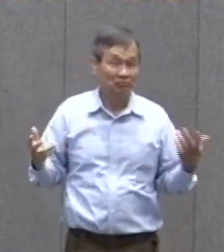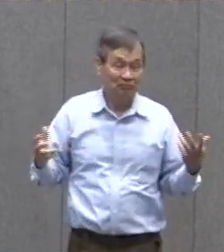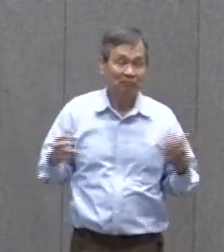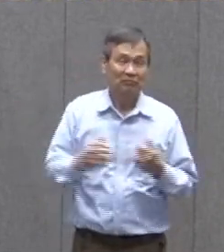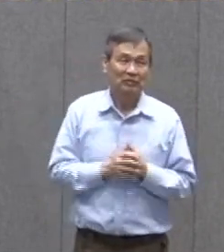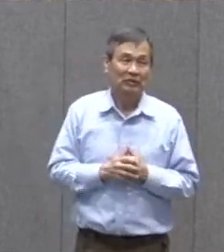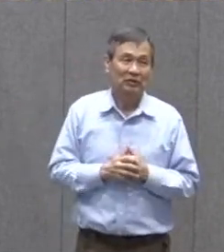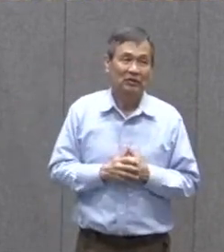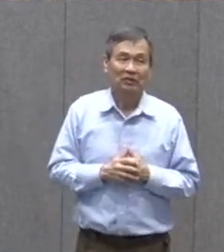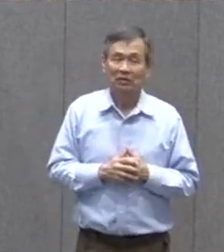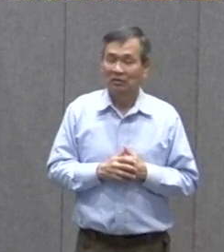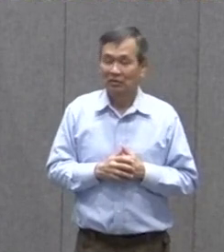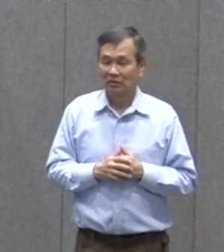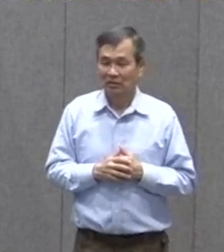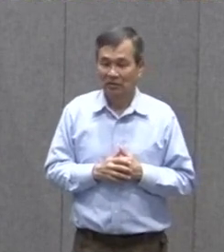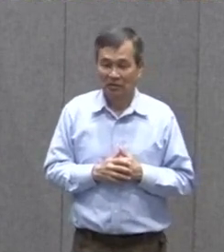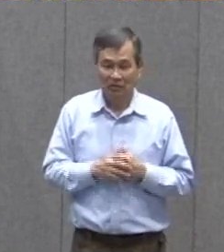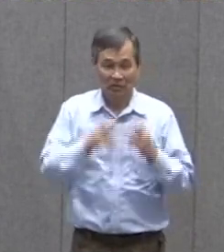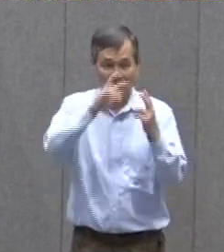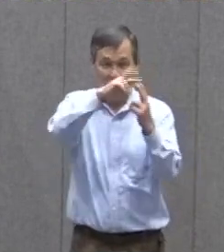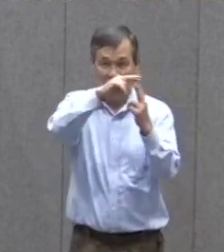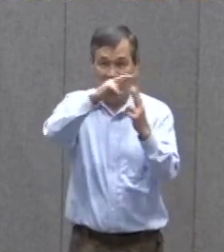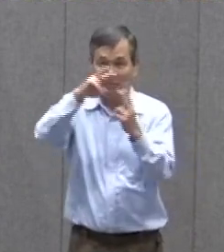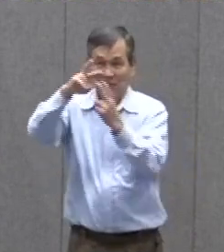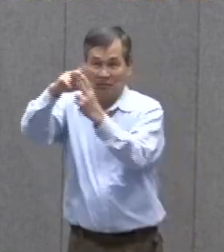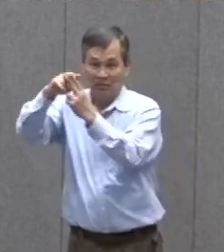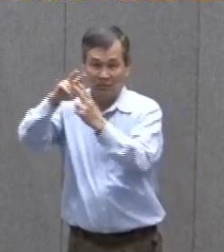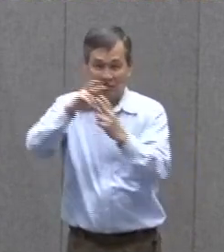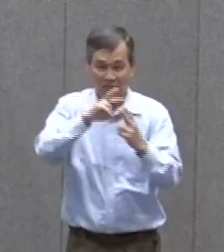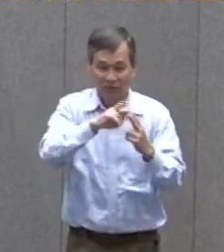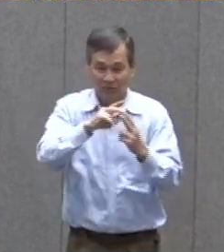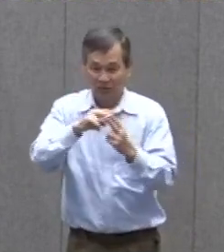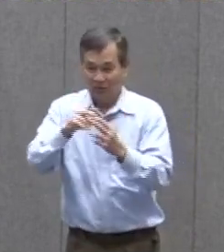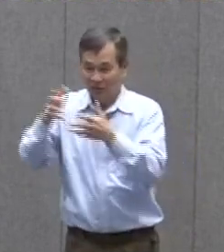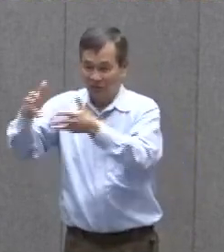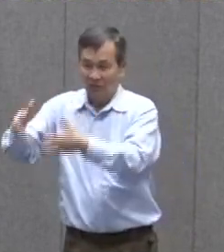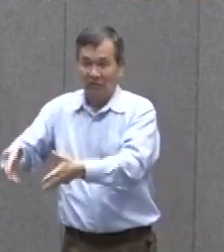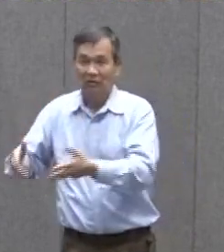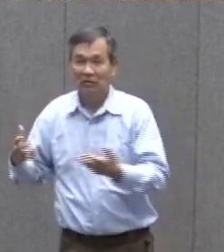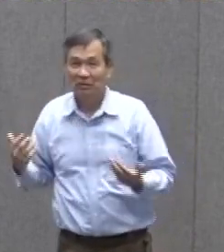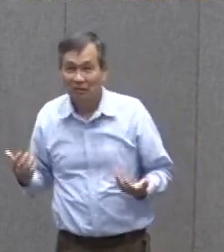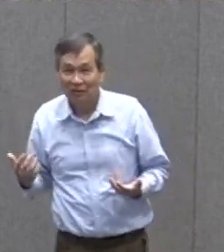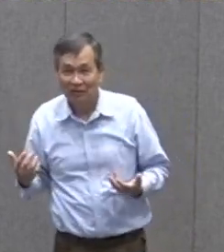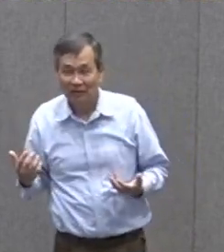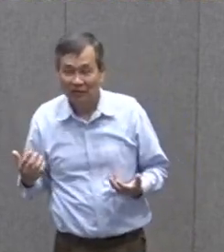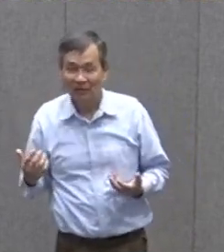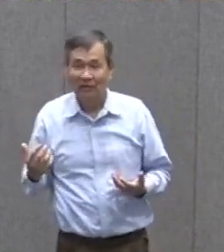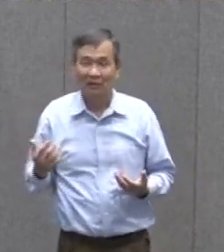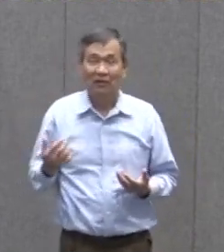One of these socks does not have a match so that would make those socks odd.